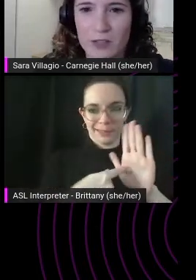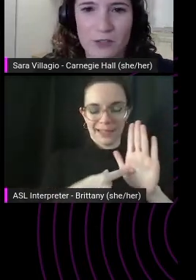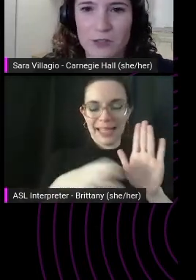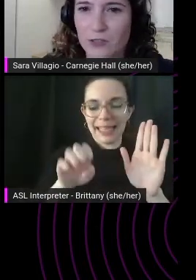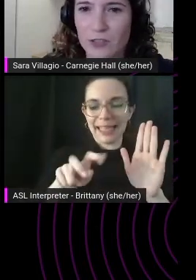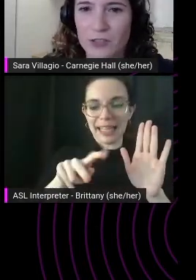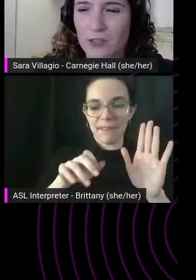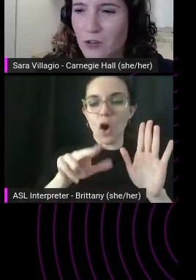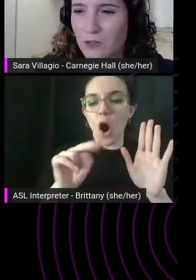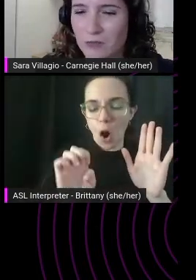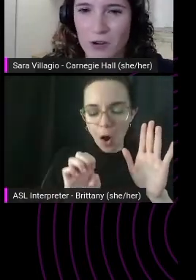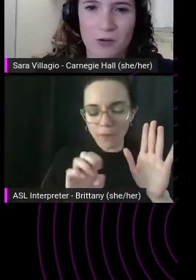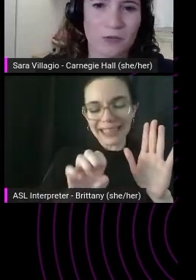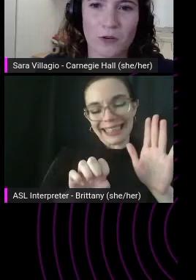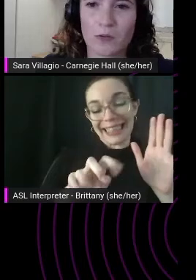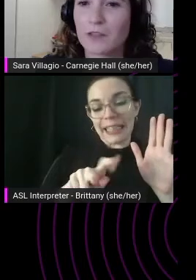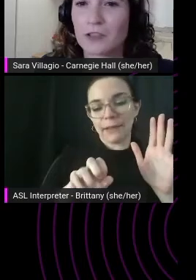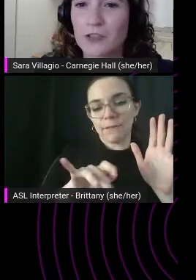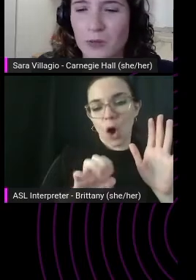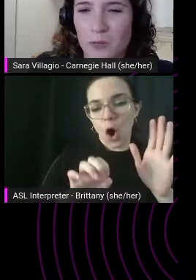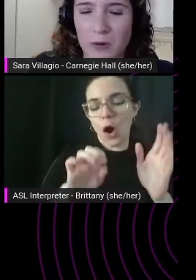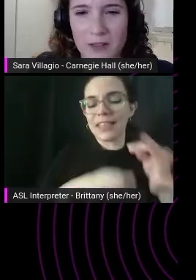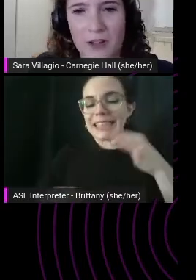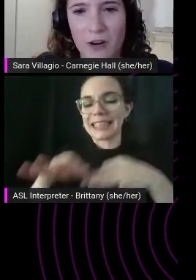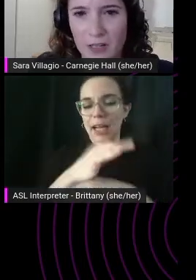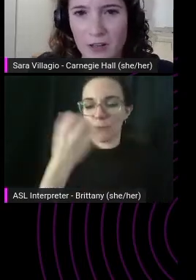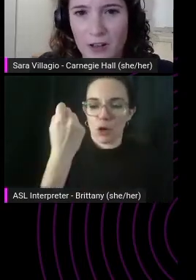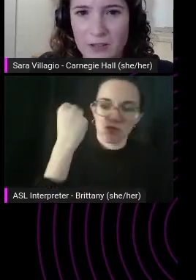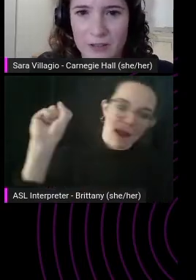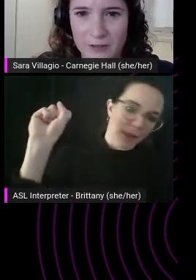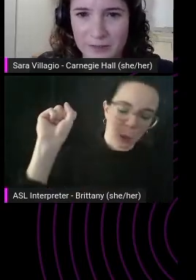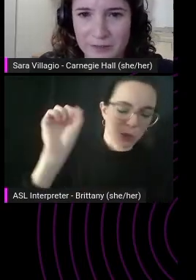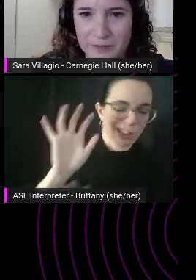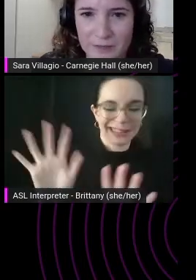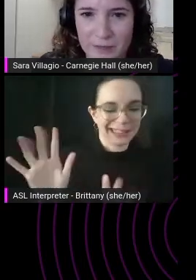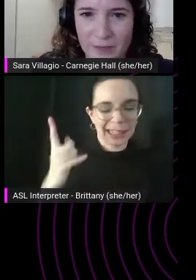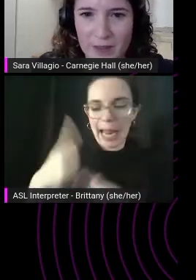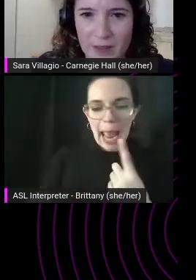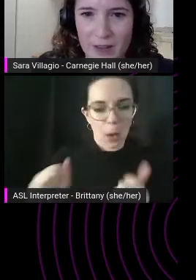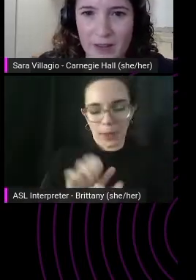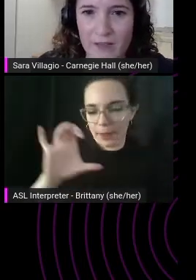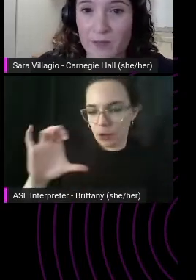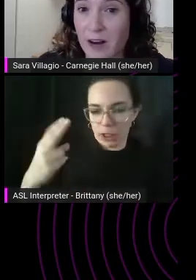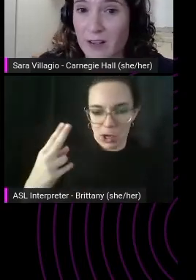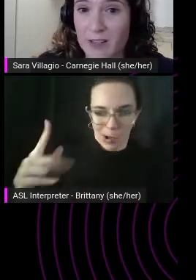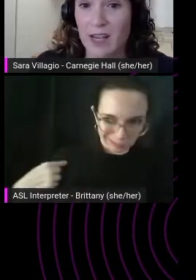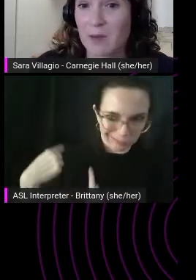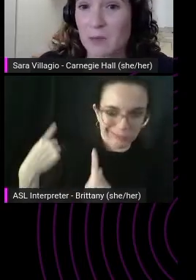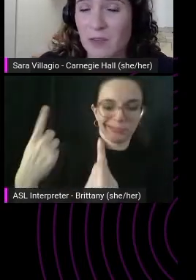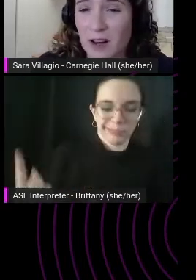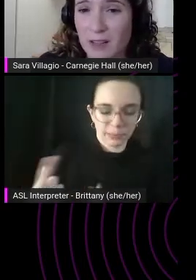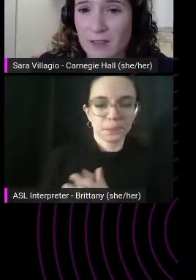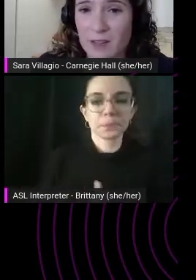because you certainly just don't go through a revolution with a brand like Carnegie Hall's. From there, is it time to move on?